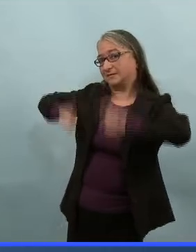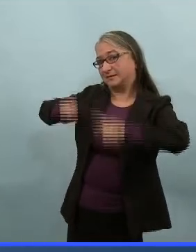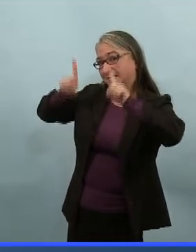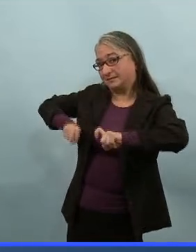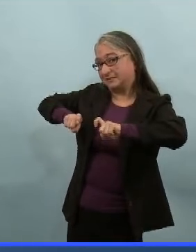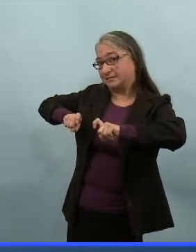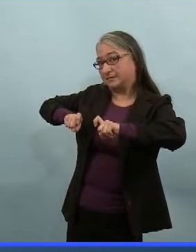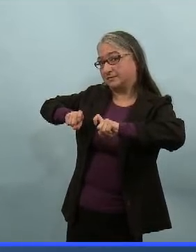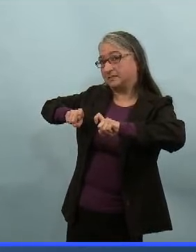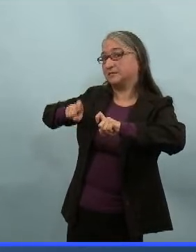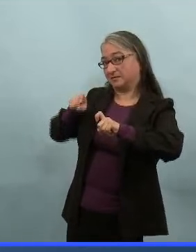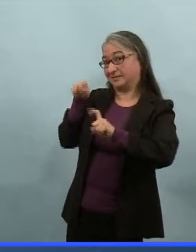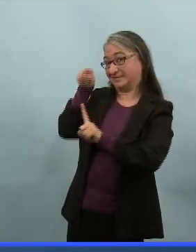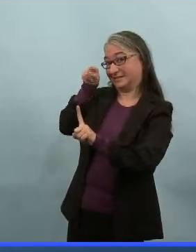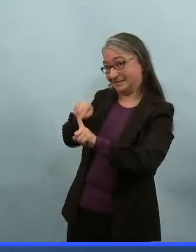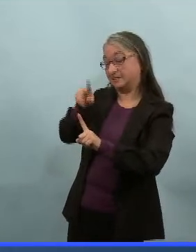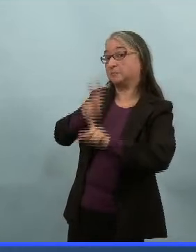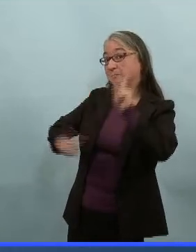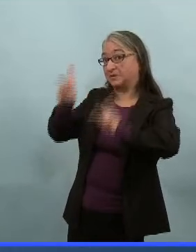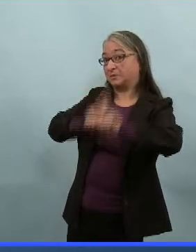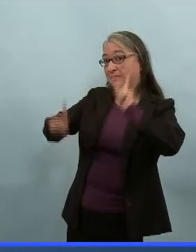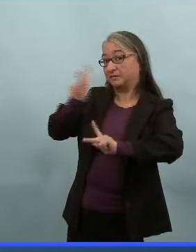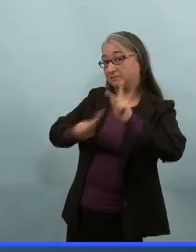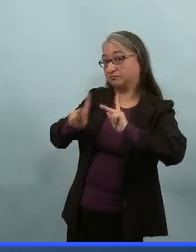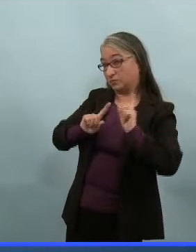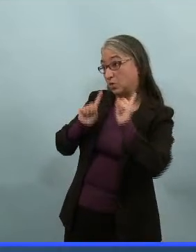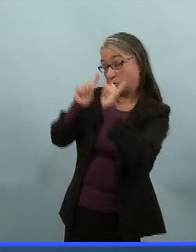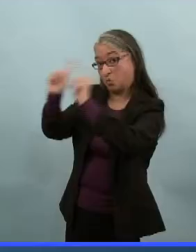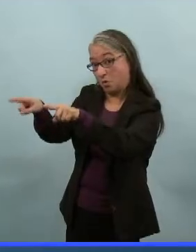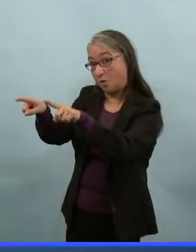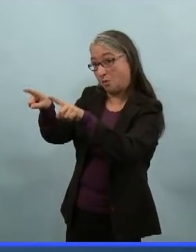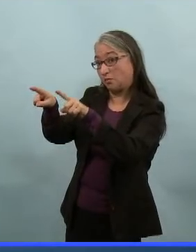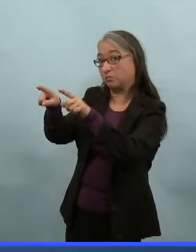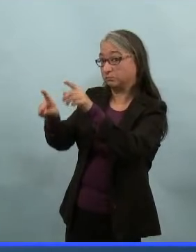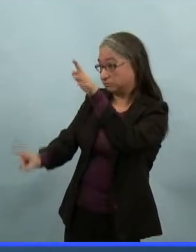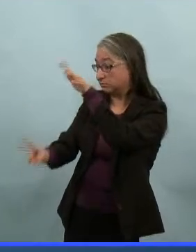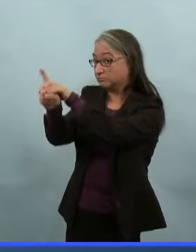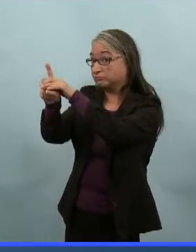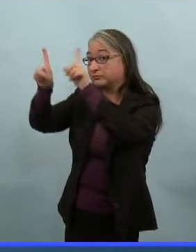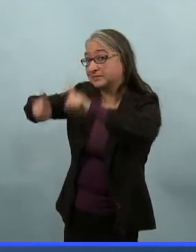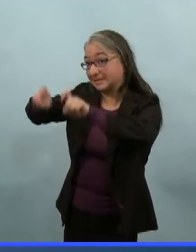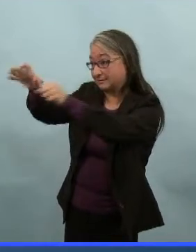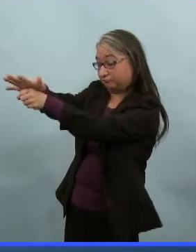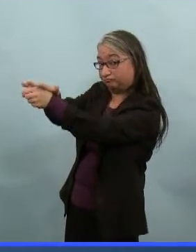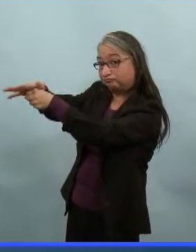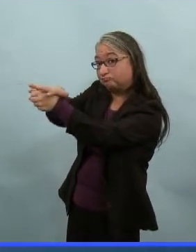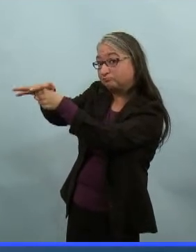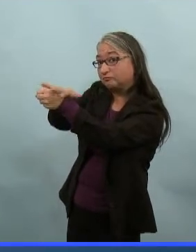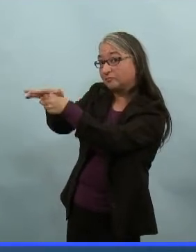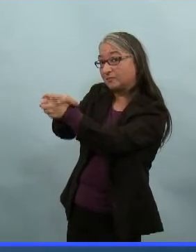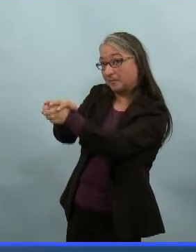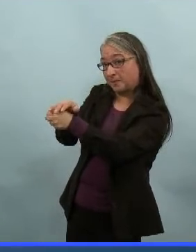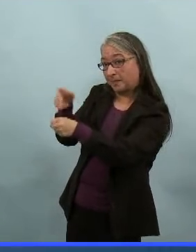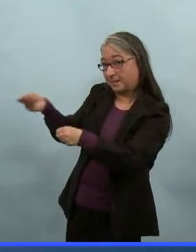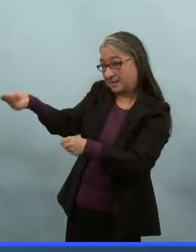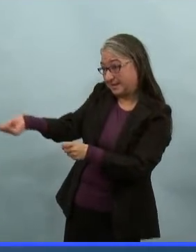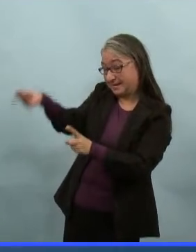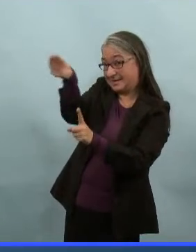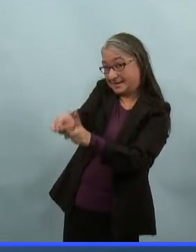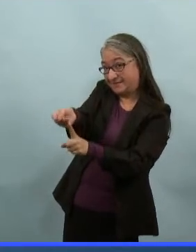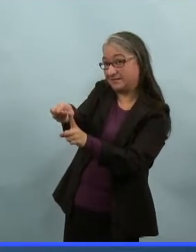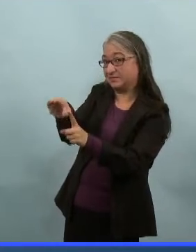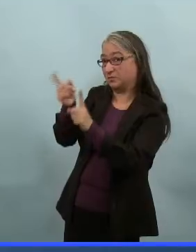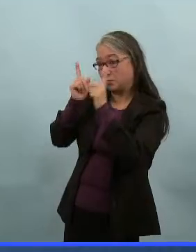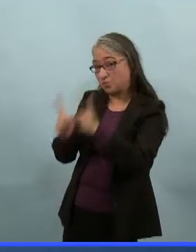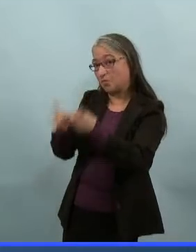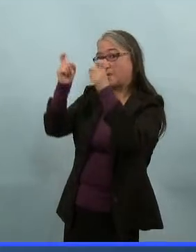testing sites getting uh rapid tests for to home or are they going to be tested rapidly on site